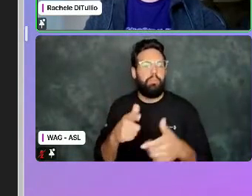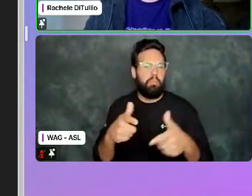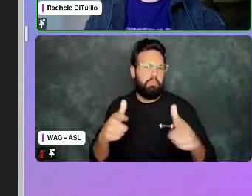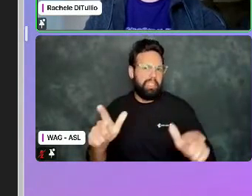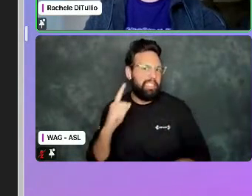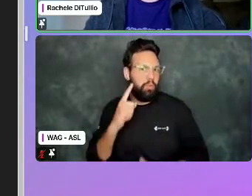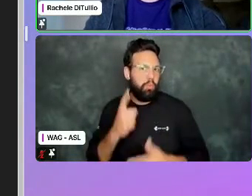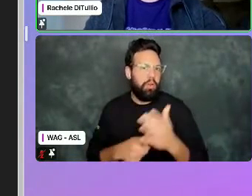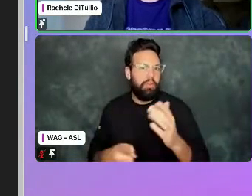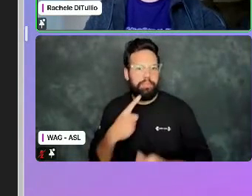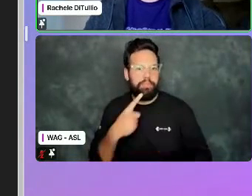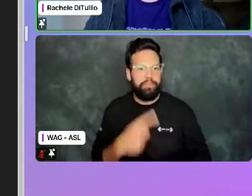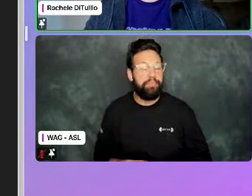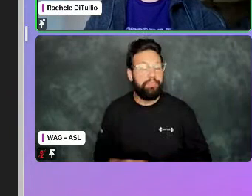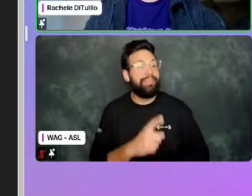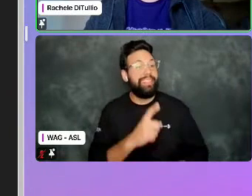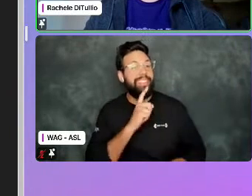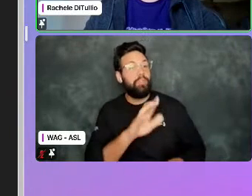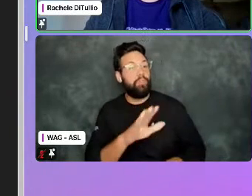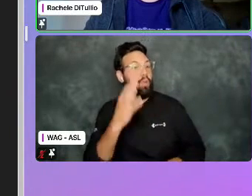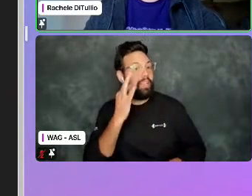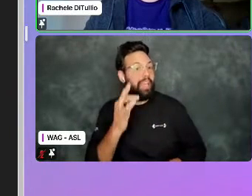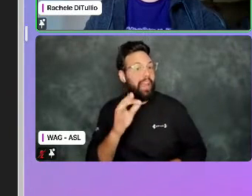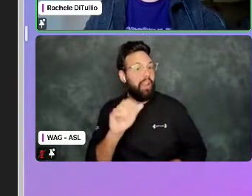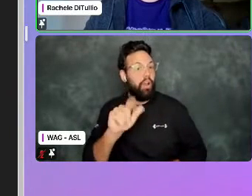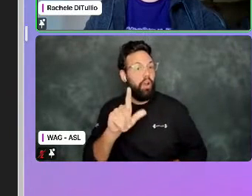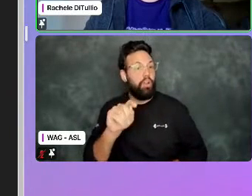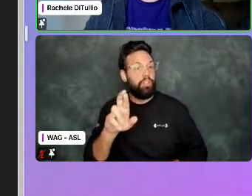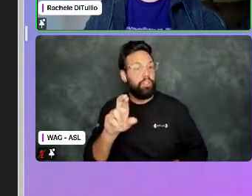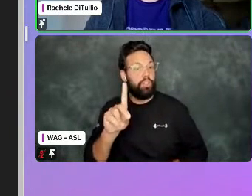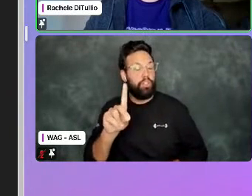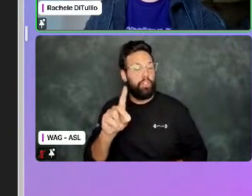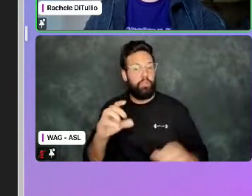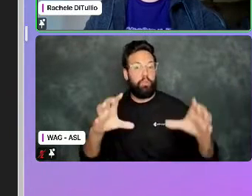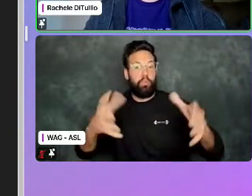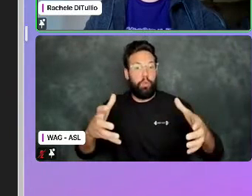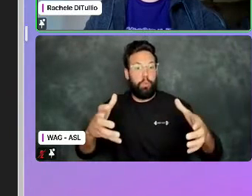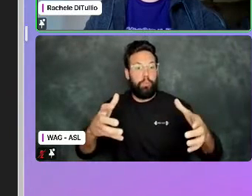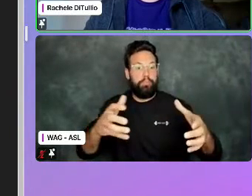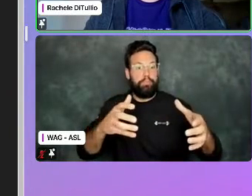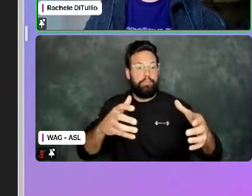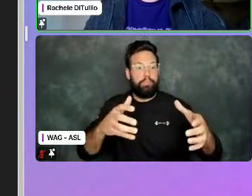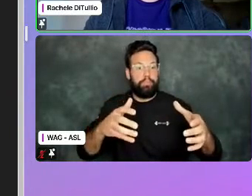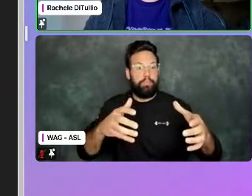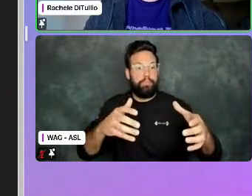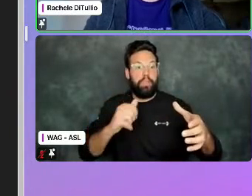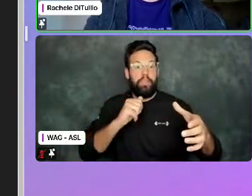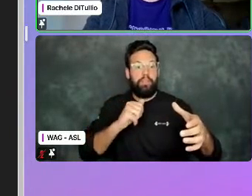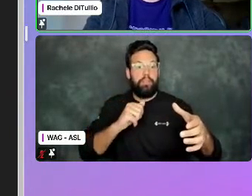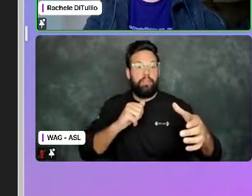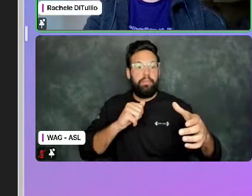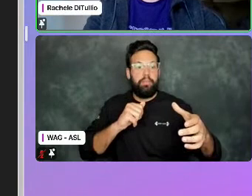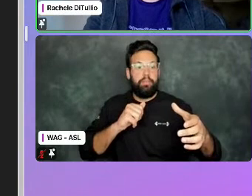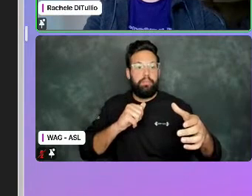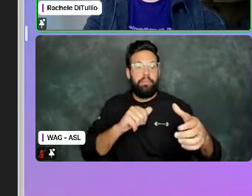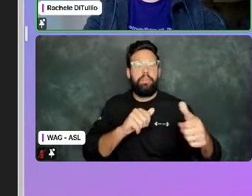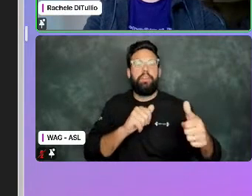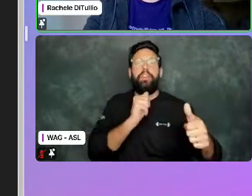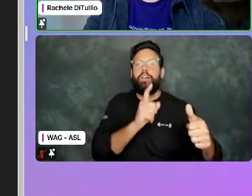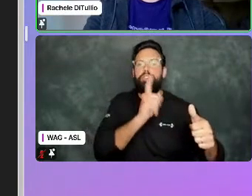three radio buttons and we are on one of three, and it's checked. So let's see how that sounds. [>>] Is your cat